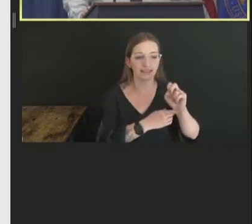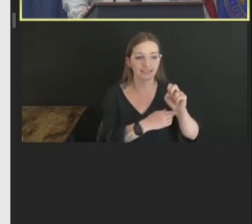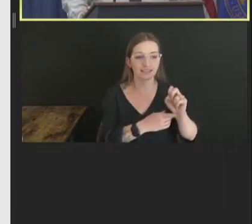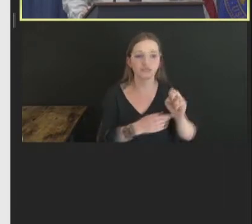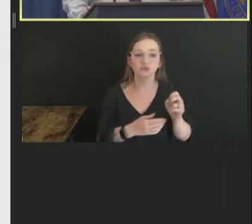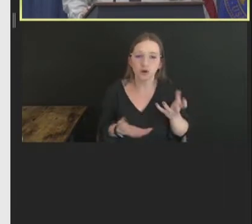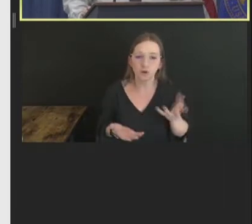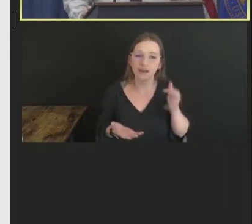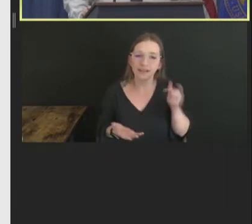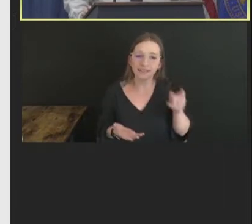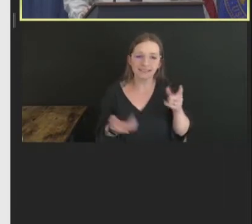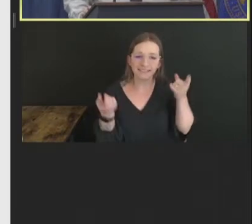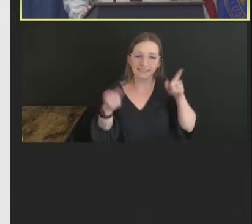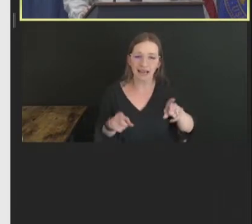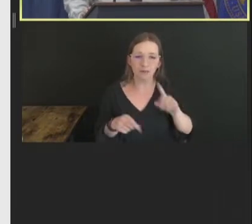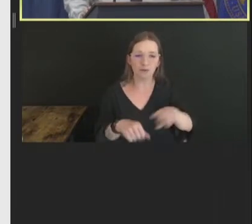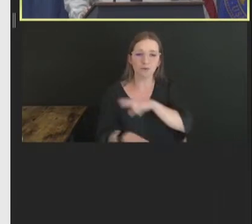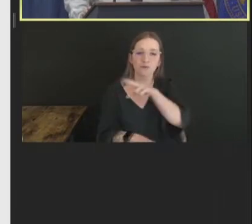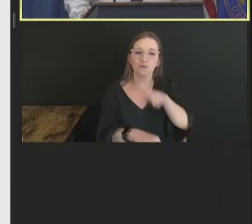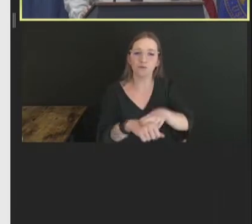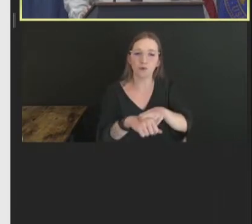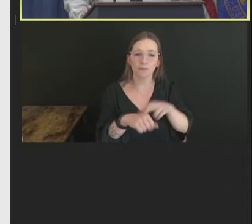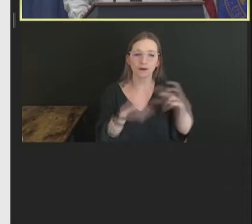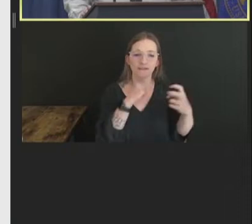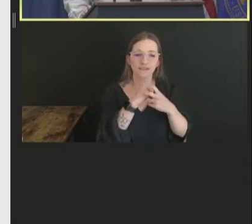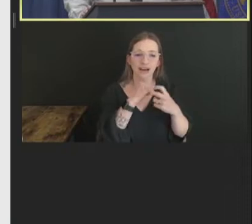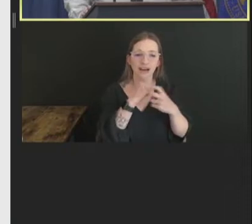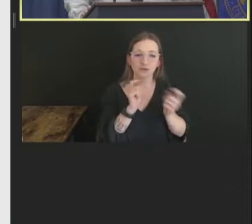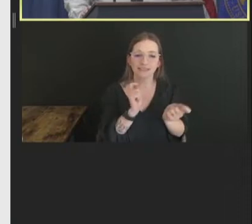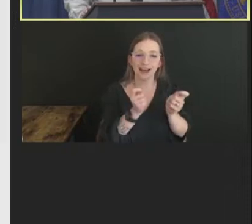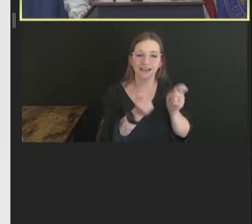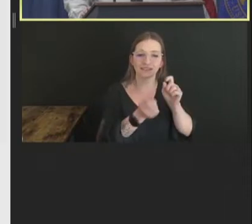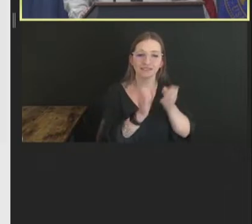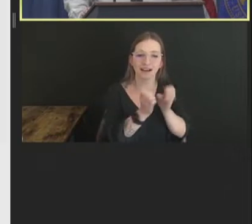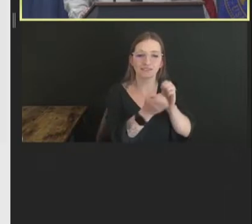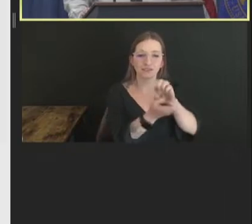picking up one or two mutations for the most part, and slowly evolving and mutating.